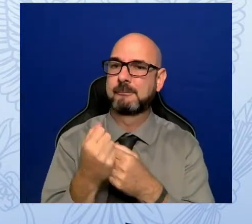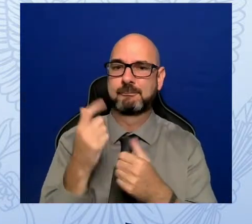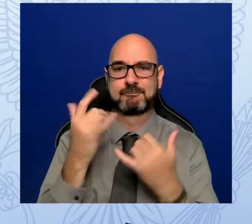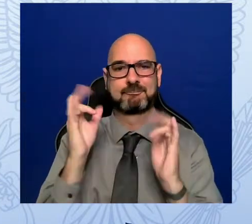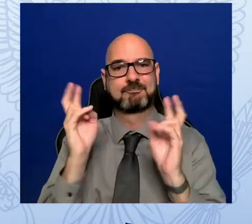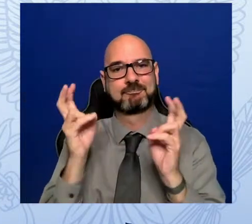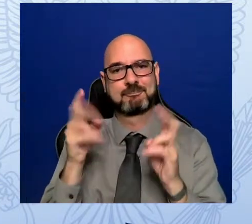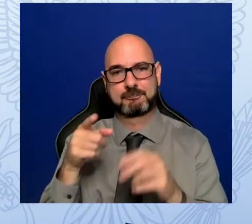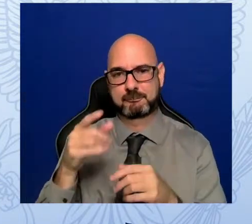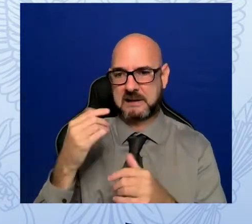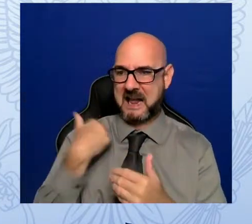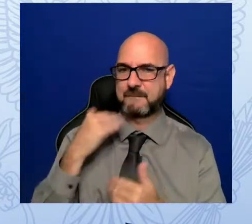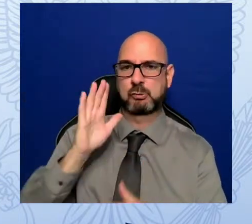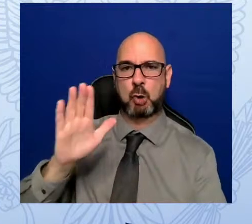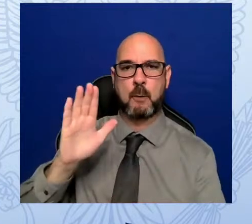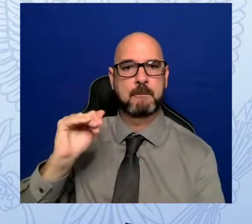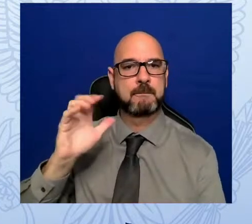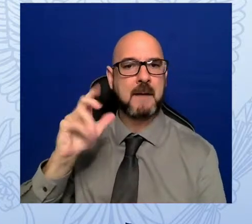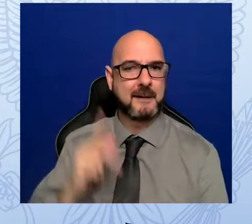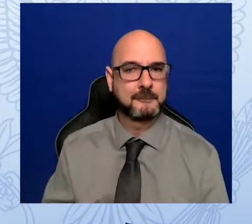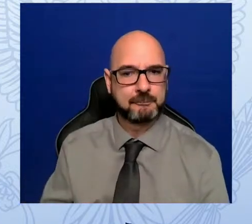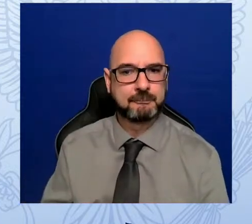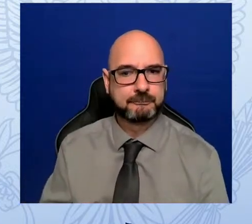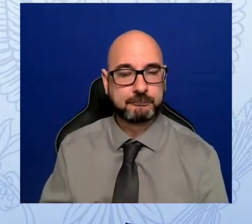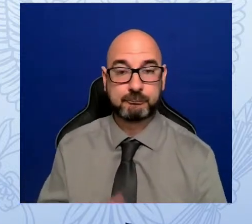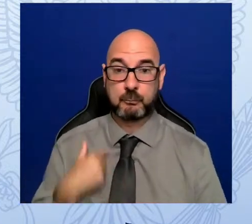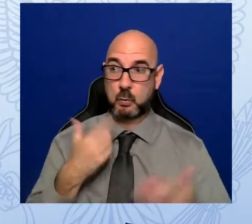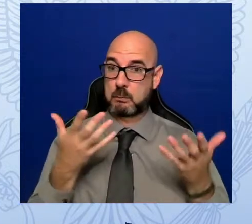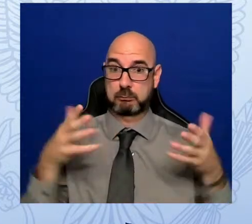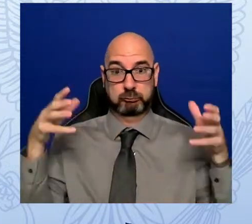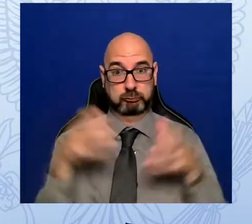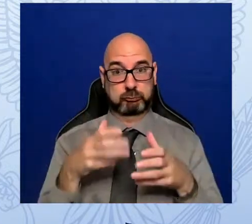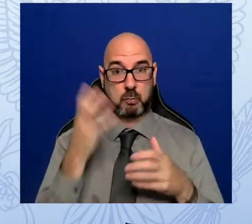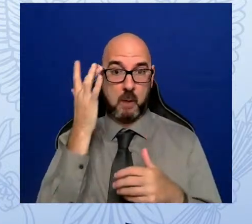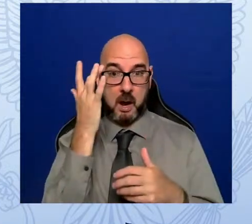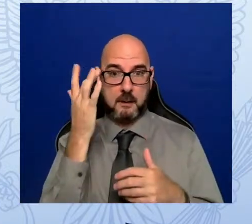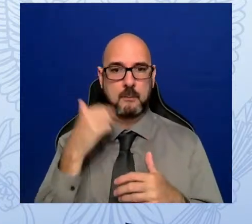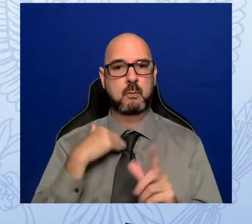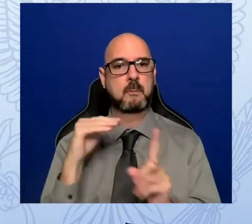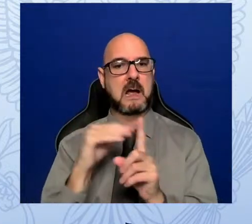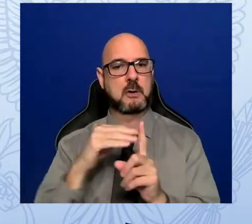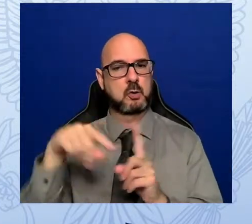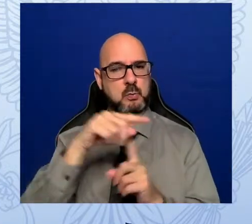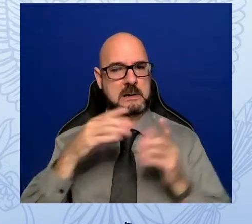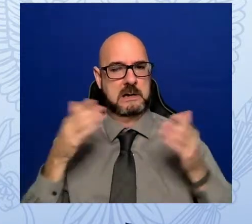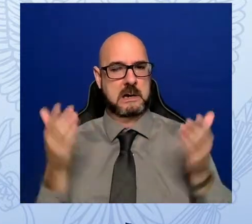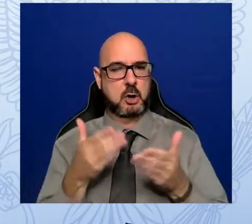to remind you of that fact that Doctor Biden and President Biden